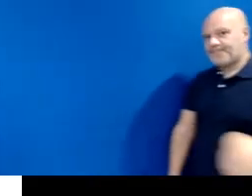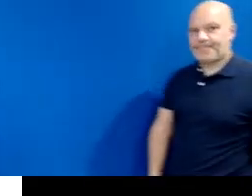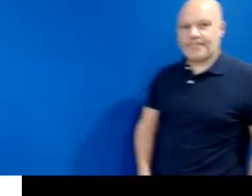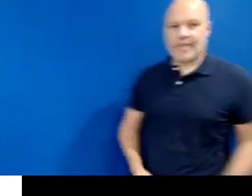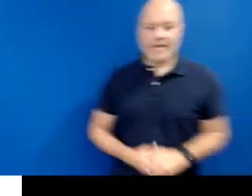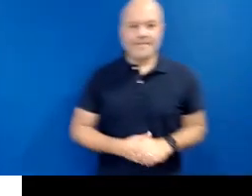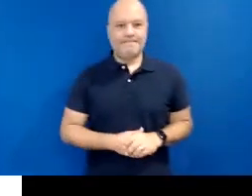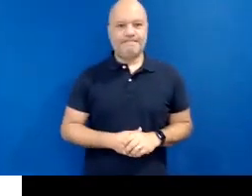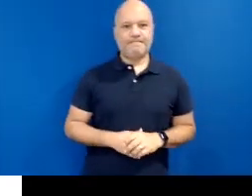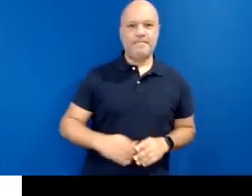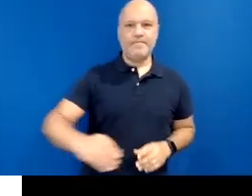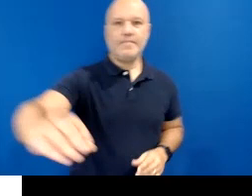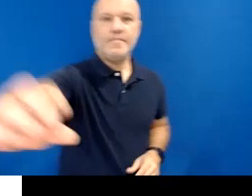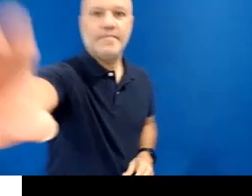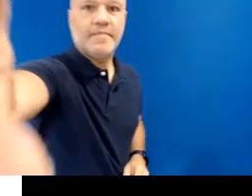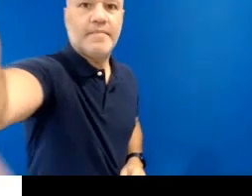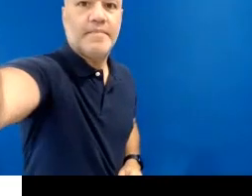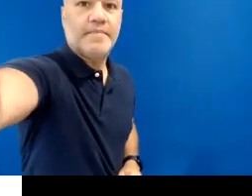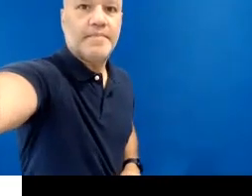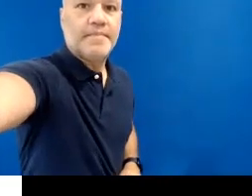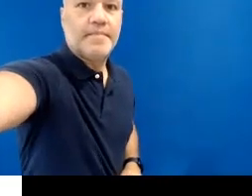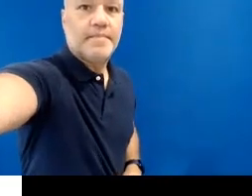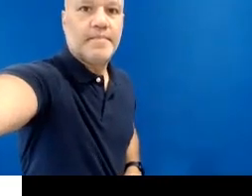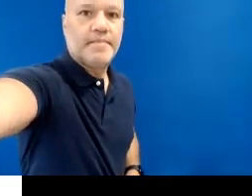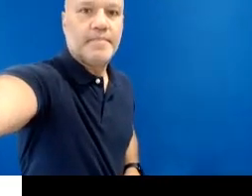having a librarian suggest Google, but for OER, it's really helpful.